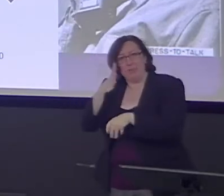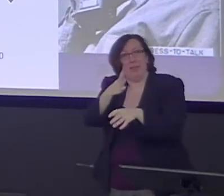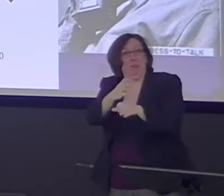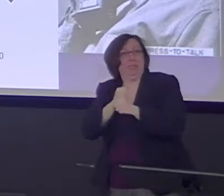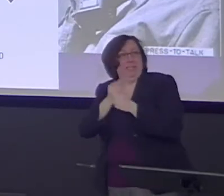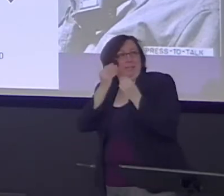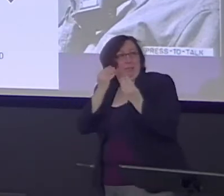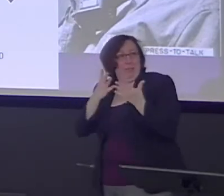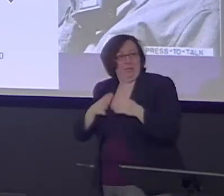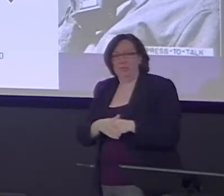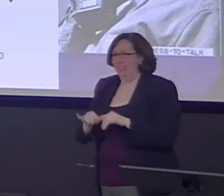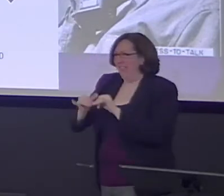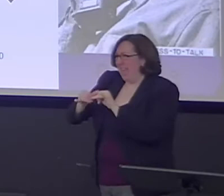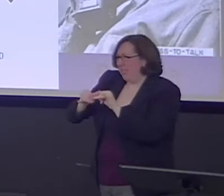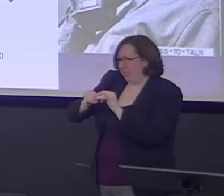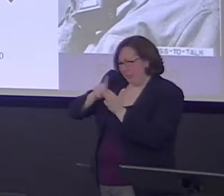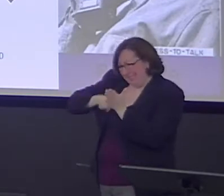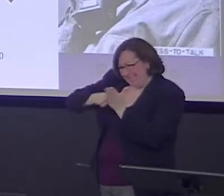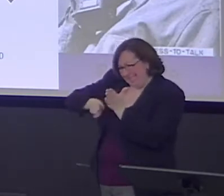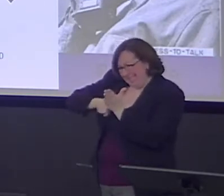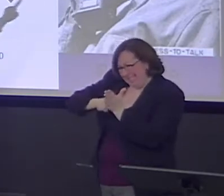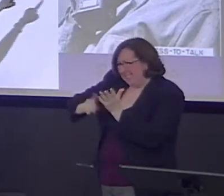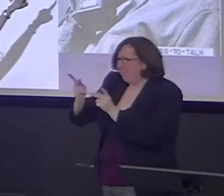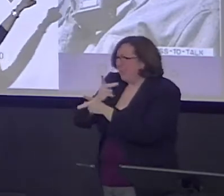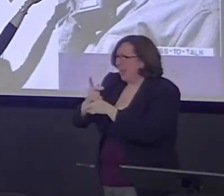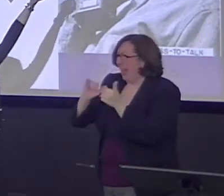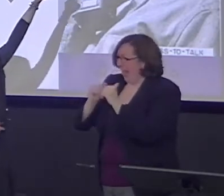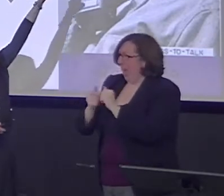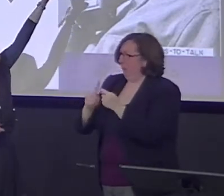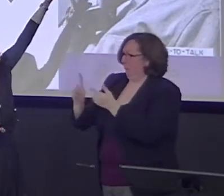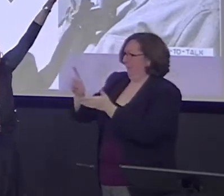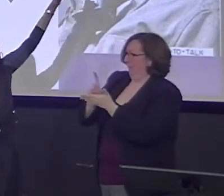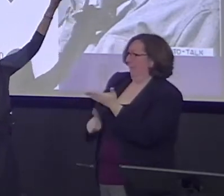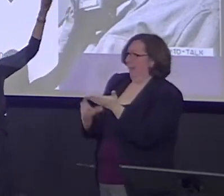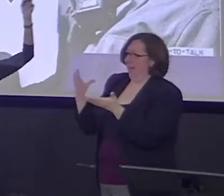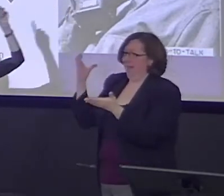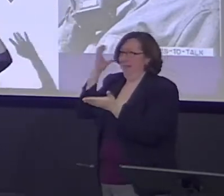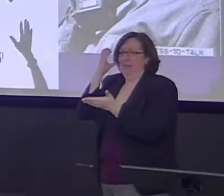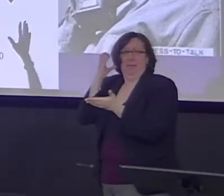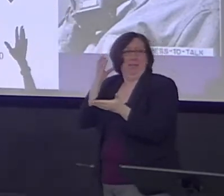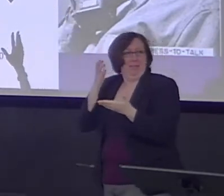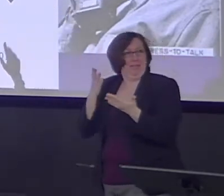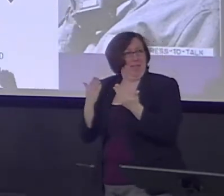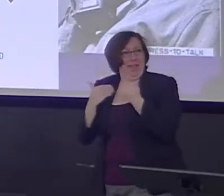Now these guys, these brains up here in these helmets, they're doing the same thing but we don't know how.